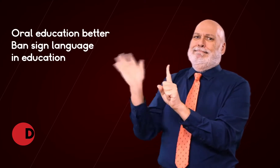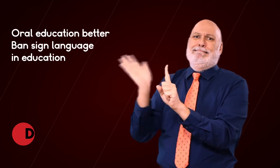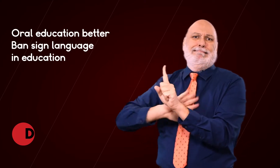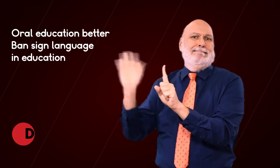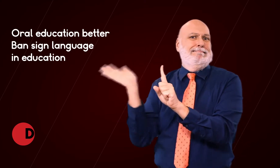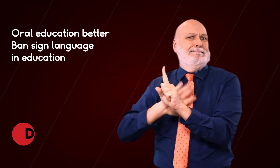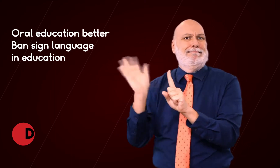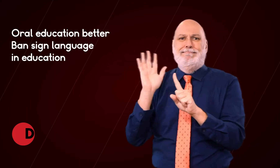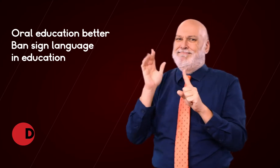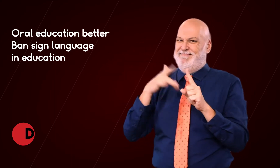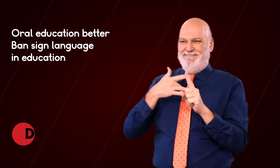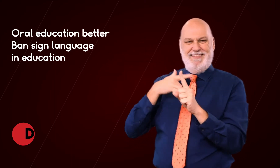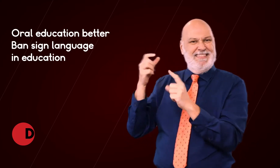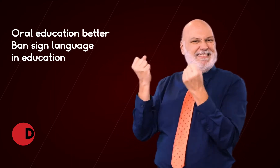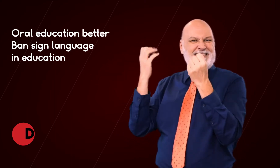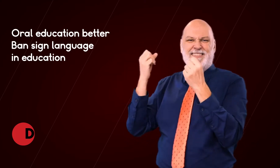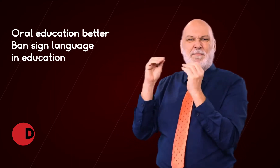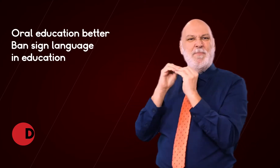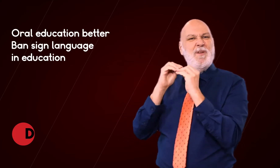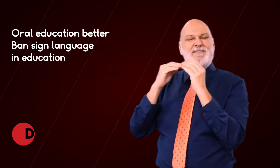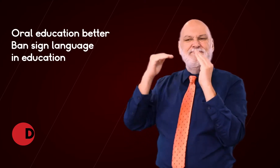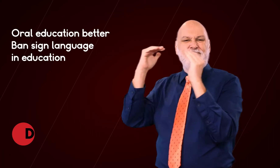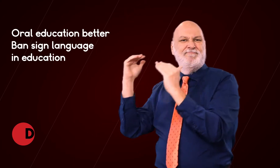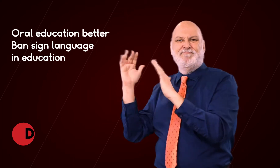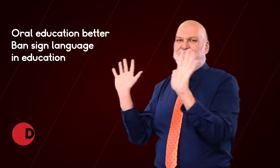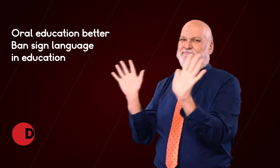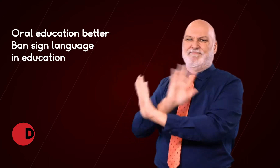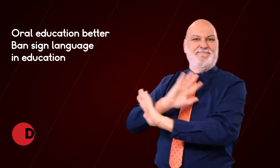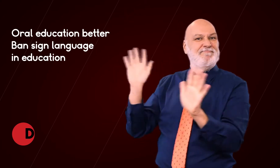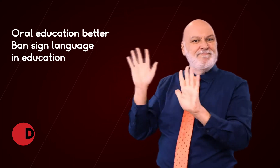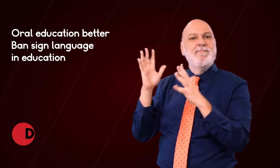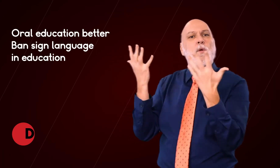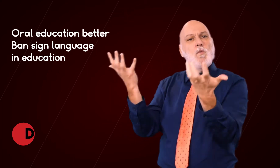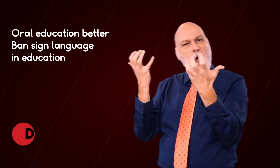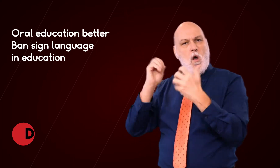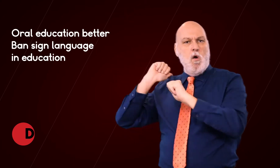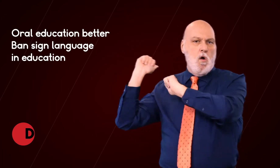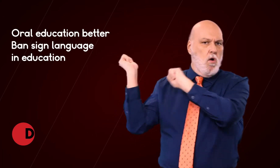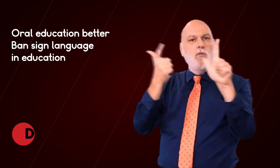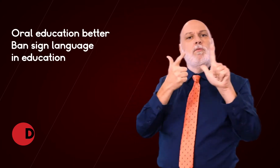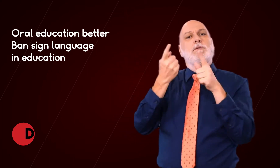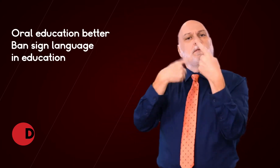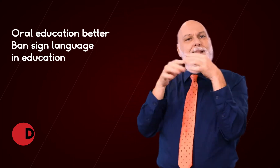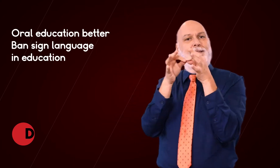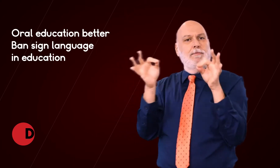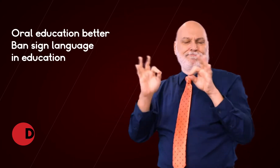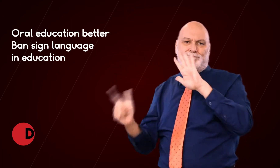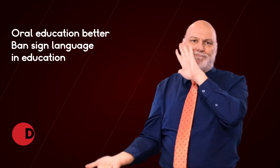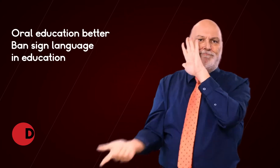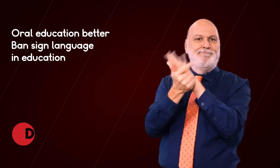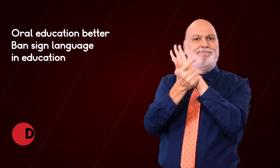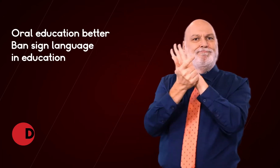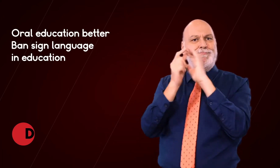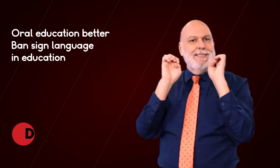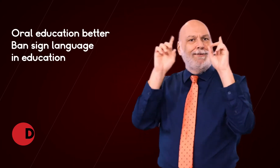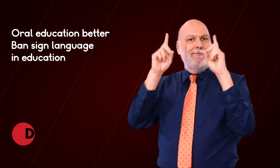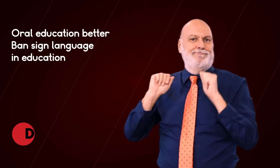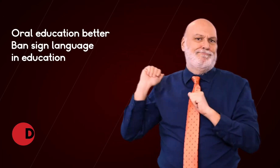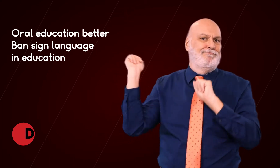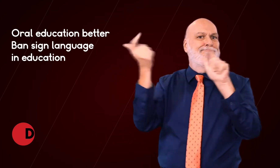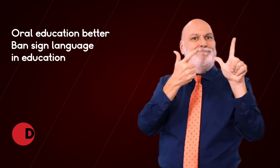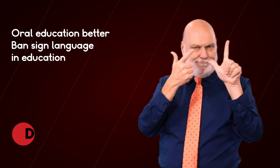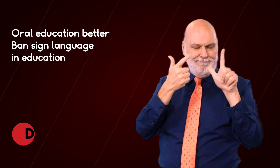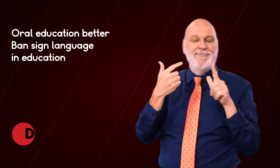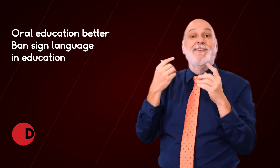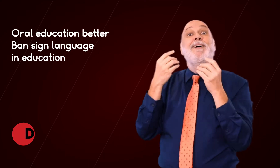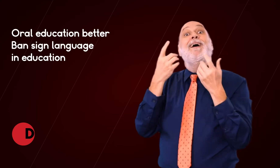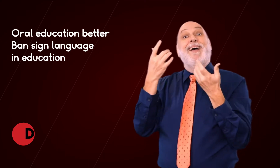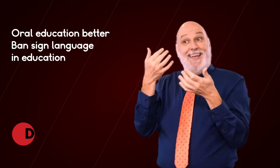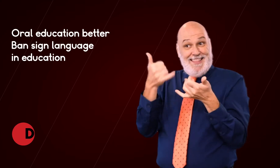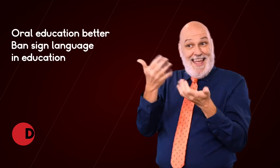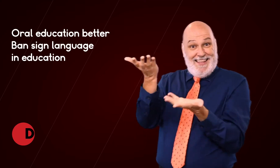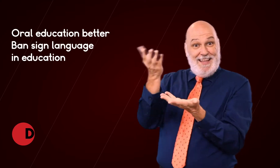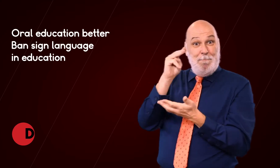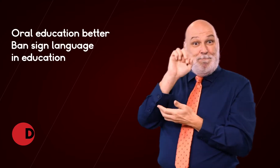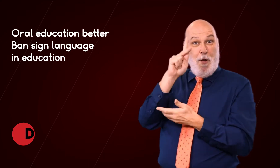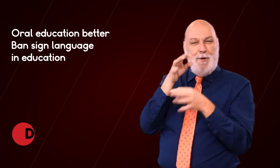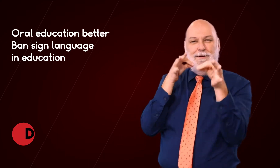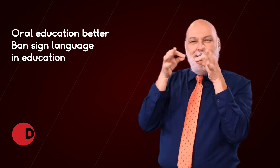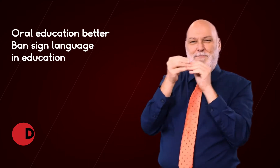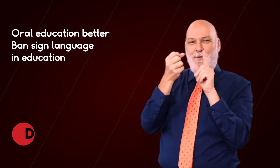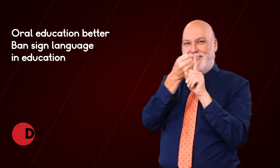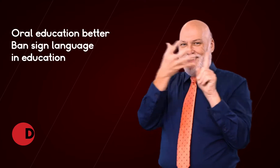than manual (sign) education and to ban use of sign language in education.